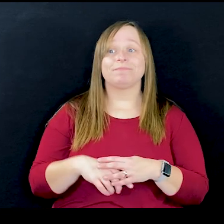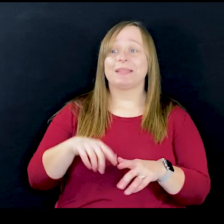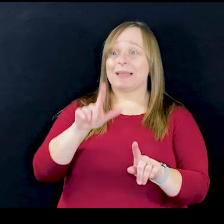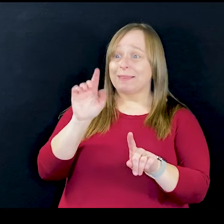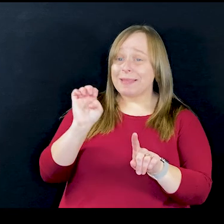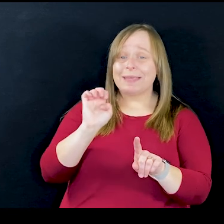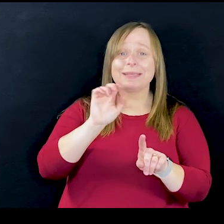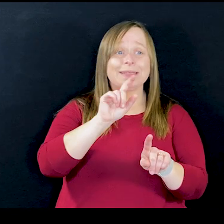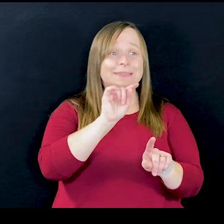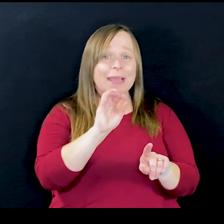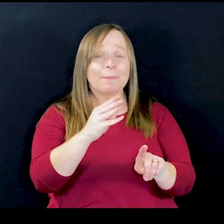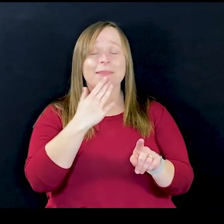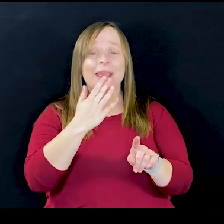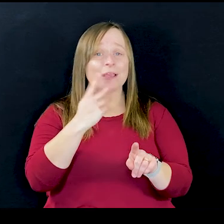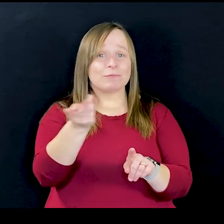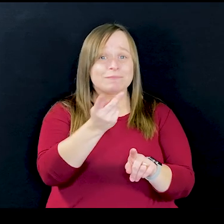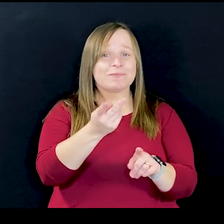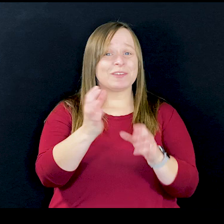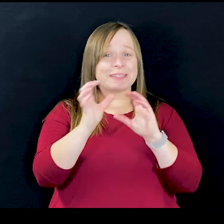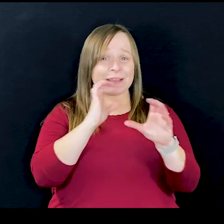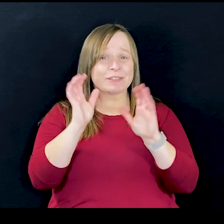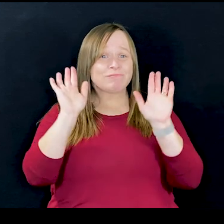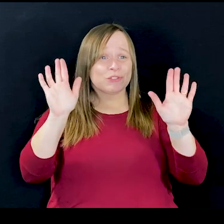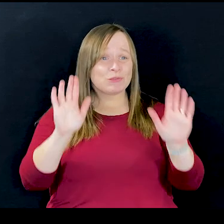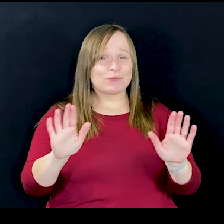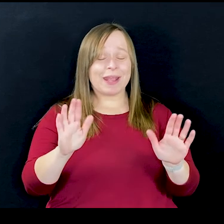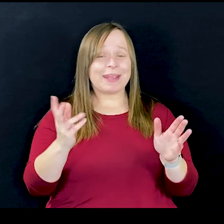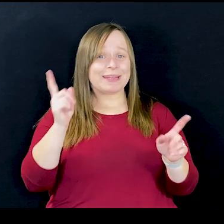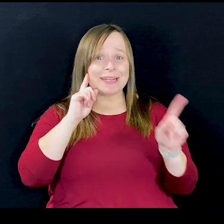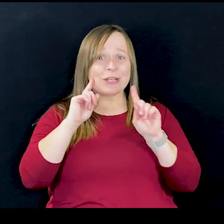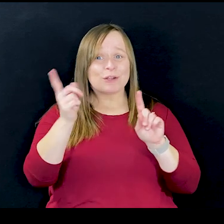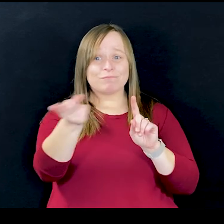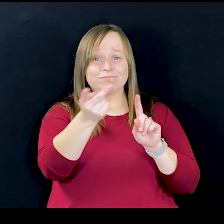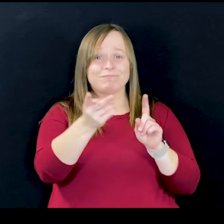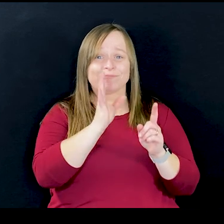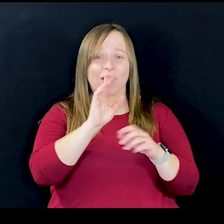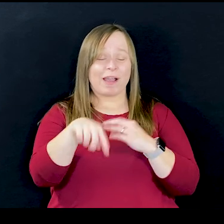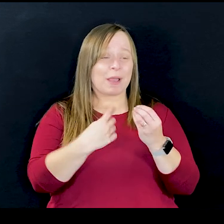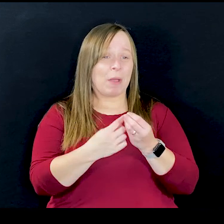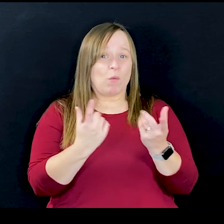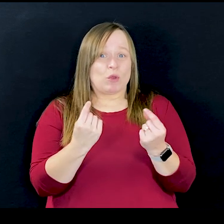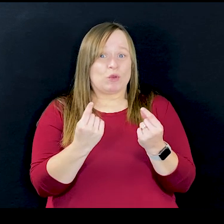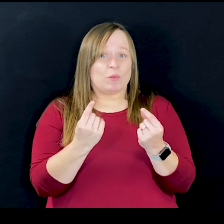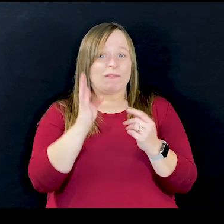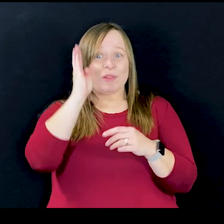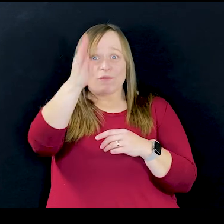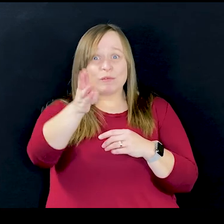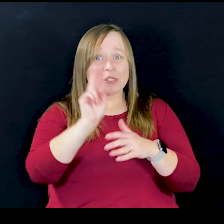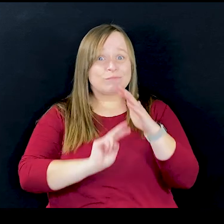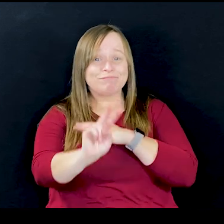Lee, Tim, thank you so much for this conversation. It was great to hear you both talk about what we're doing for the future